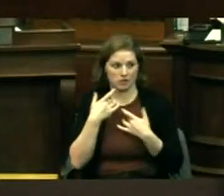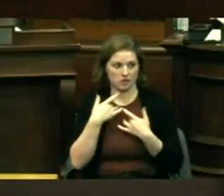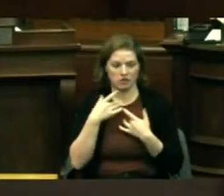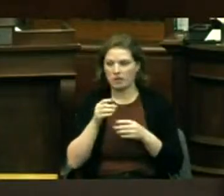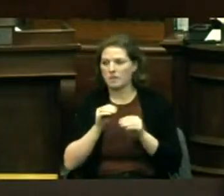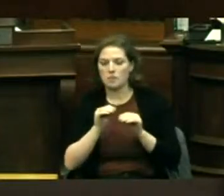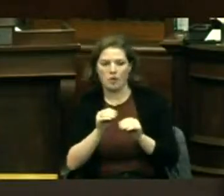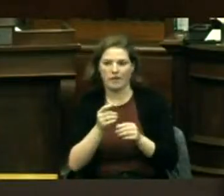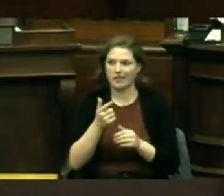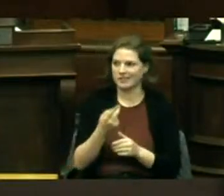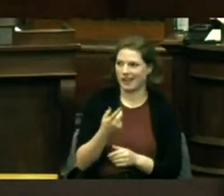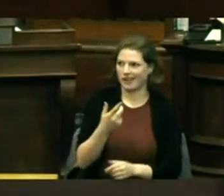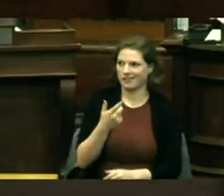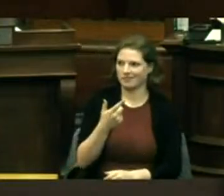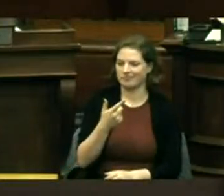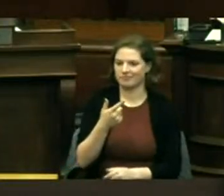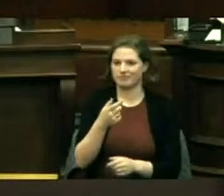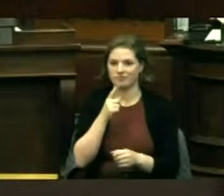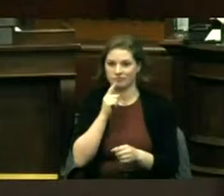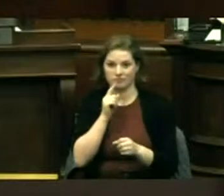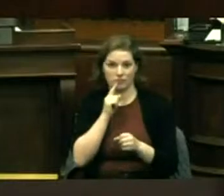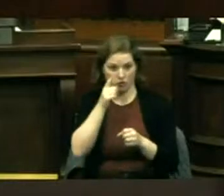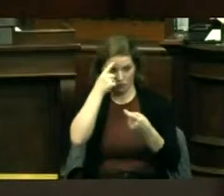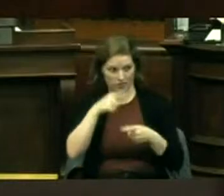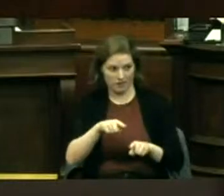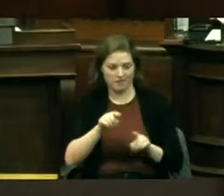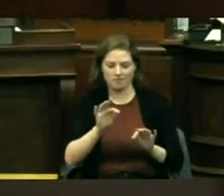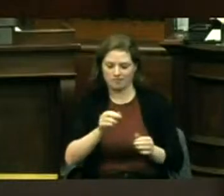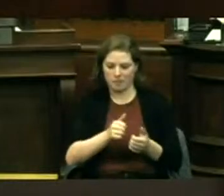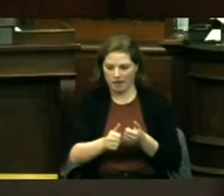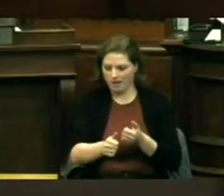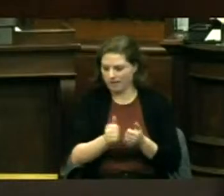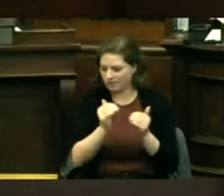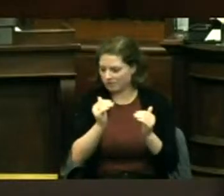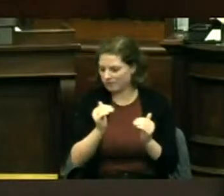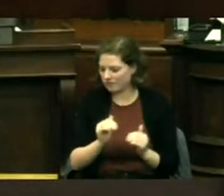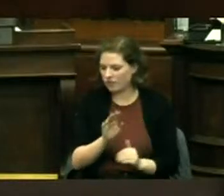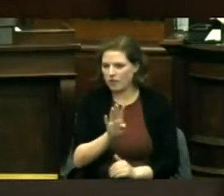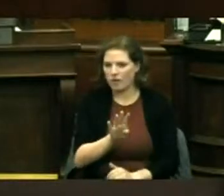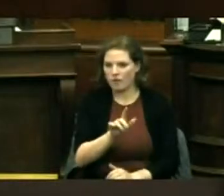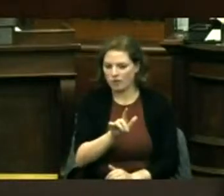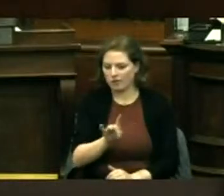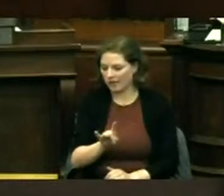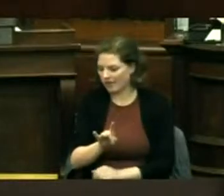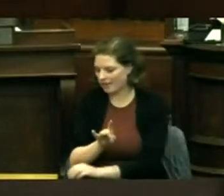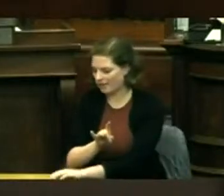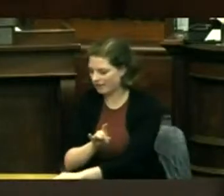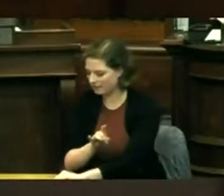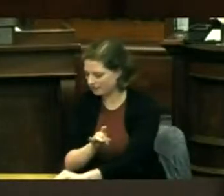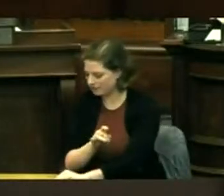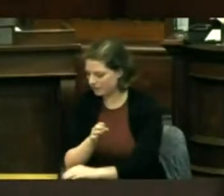mechanical improvements. Any questions, comments or concerns?